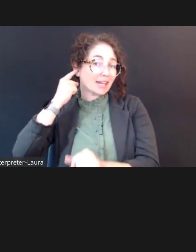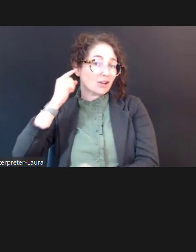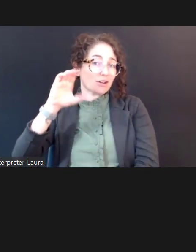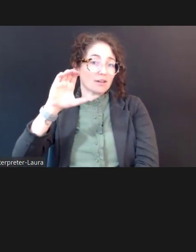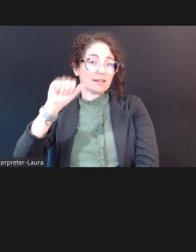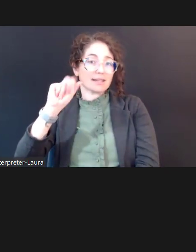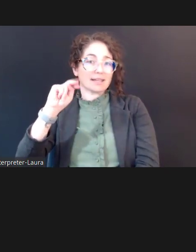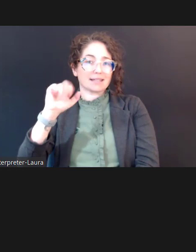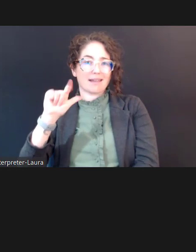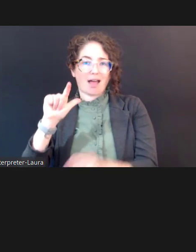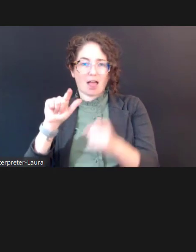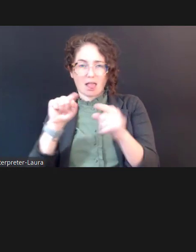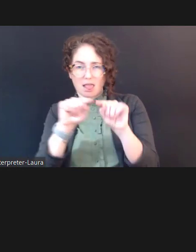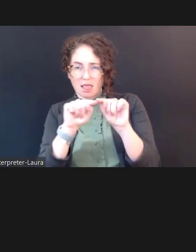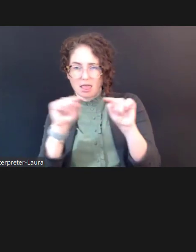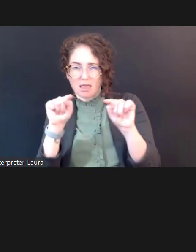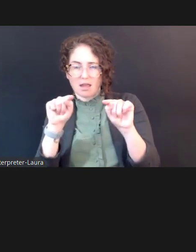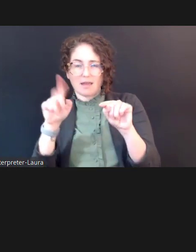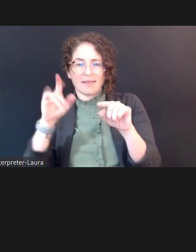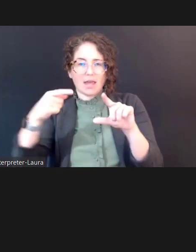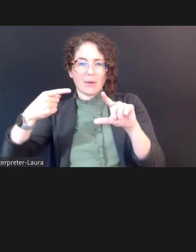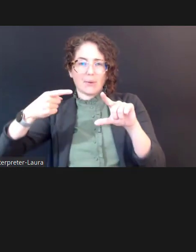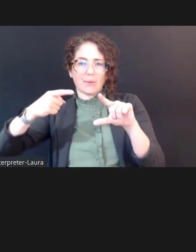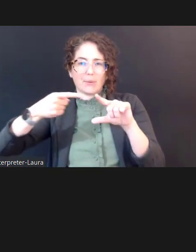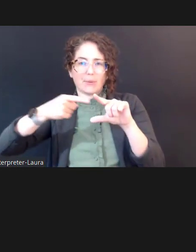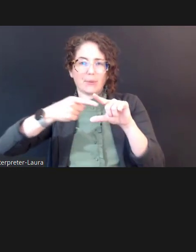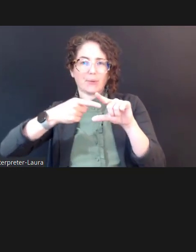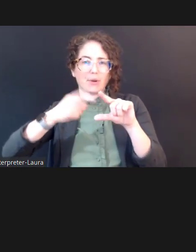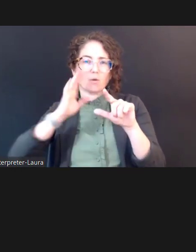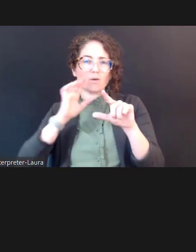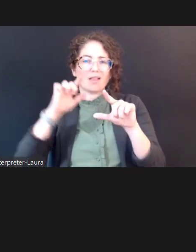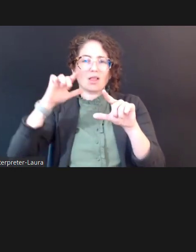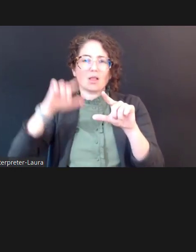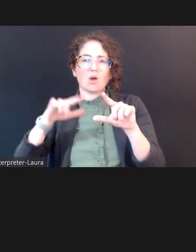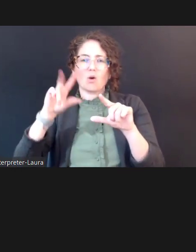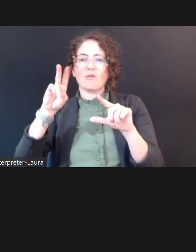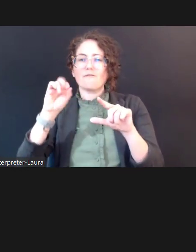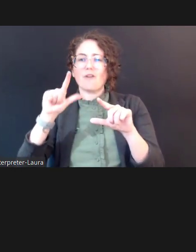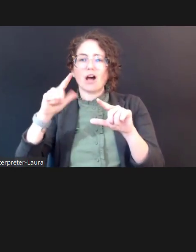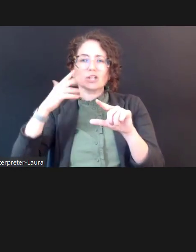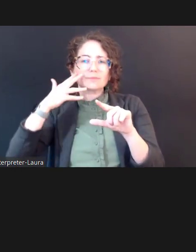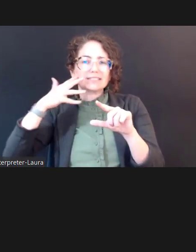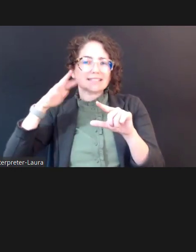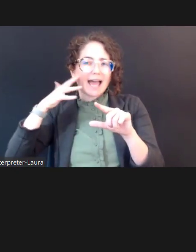The probe delivers a low volume sound stimulus into the ear.